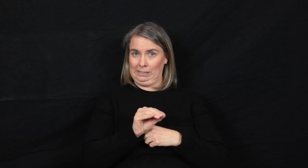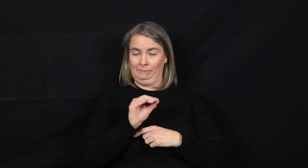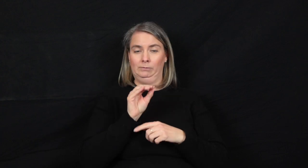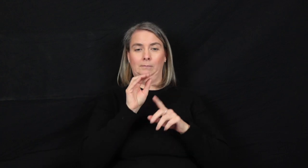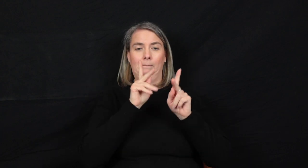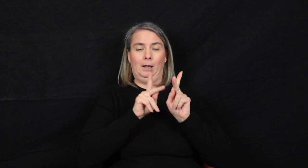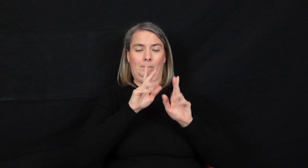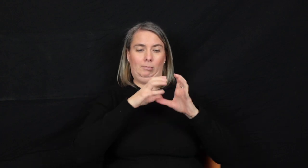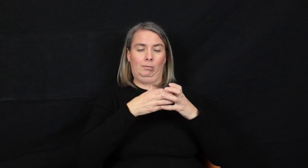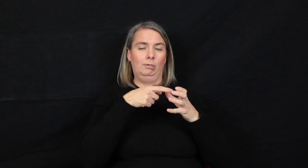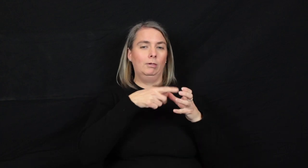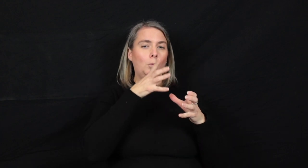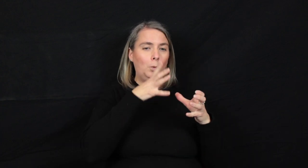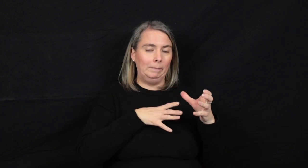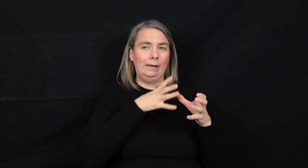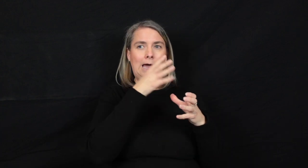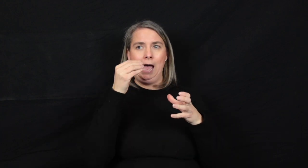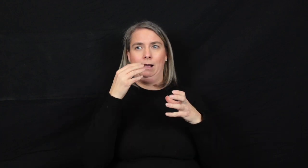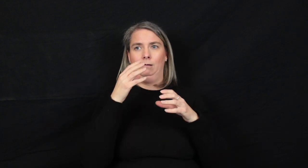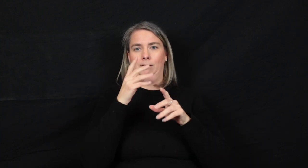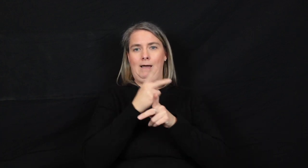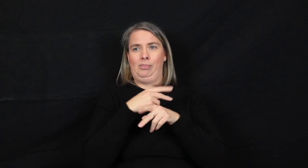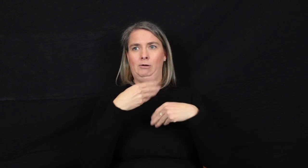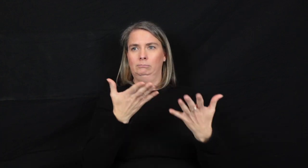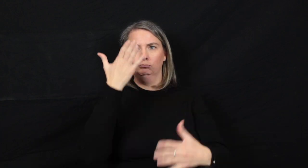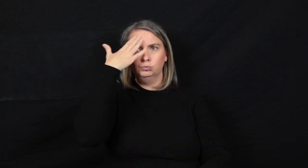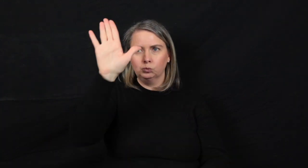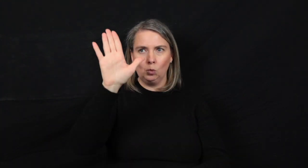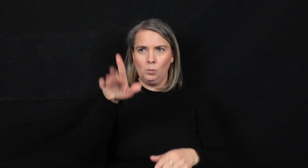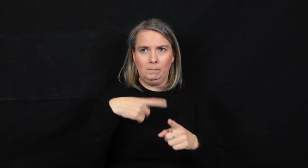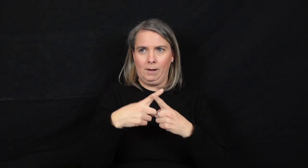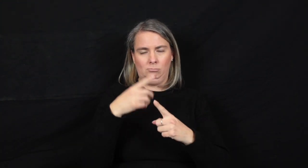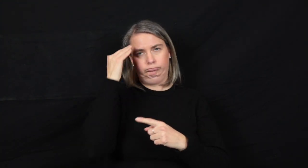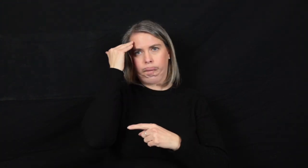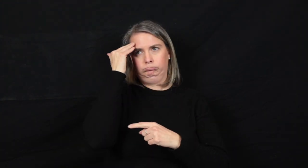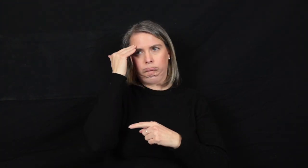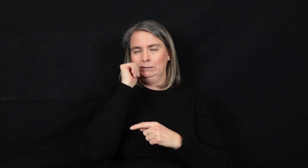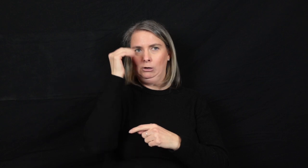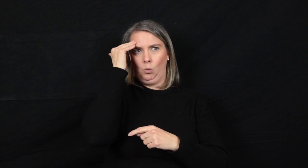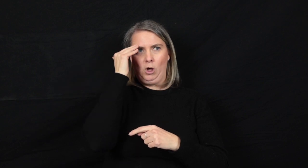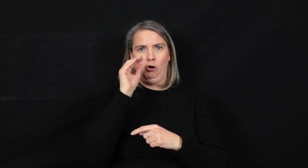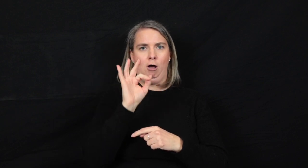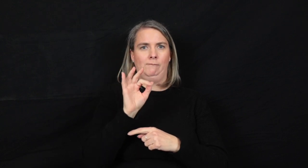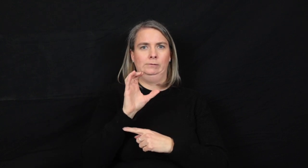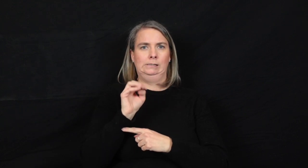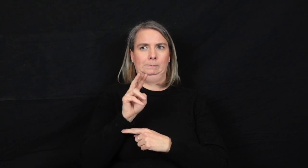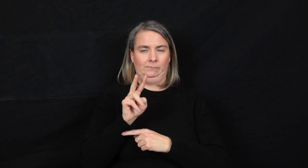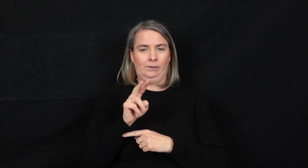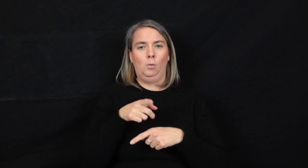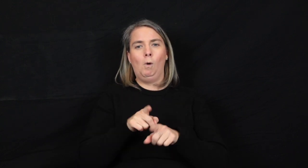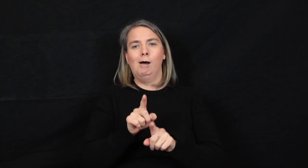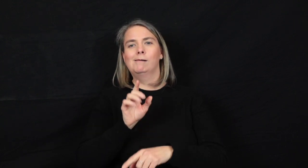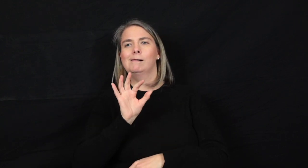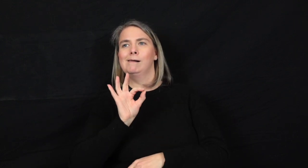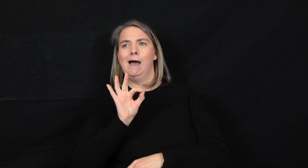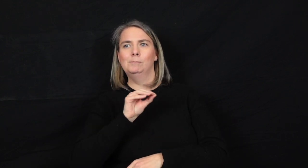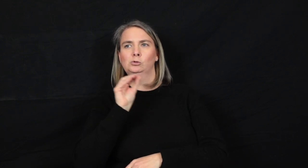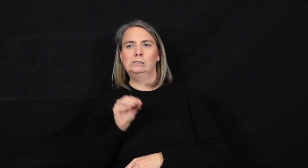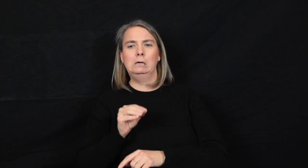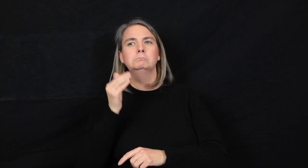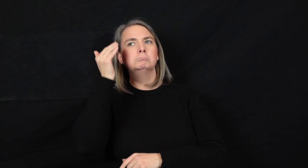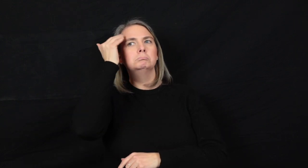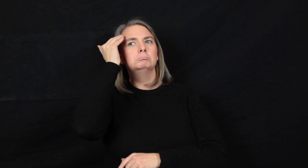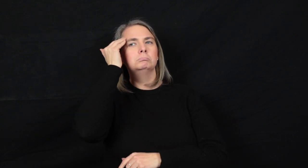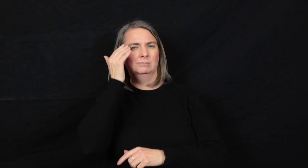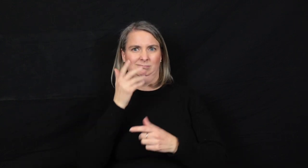know about cCMV. There are about 9% who are aware and that is a huge difference between